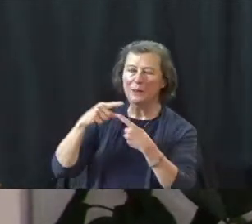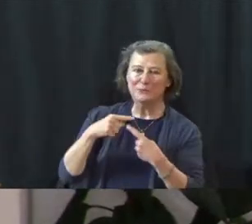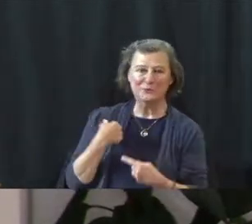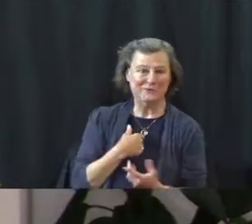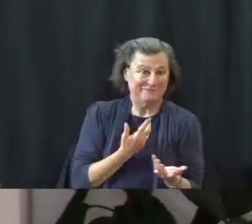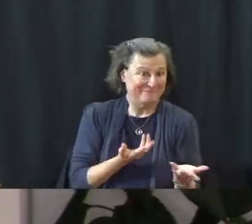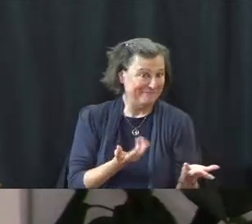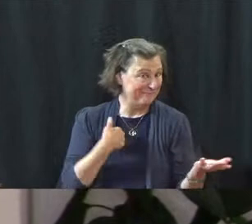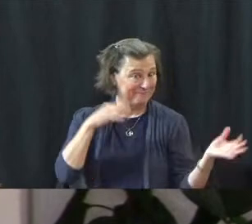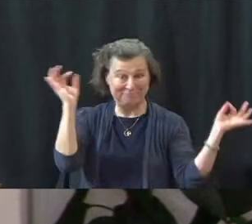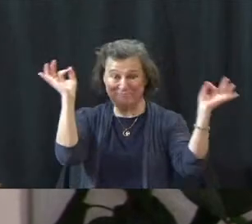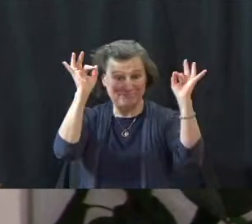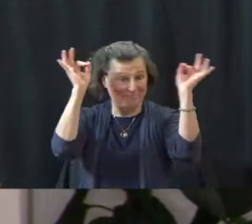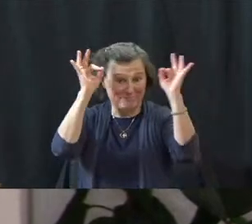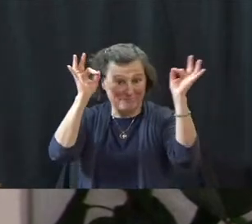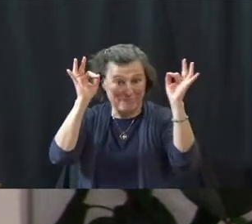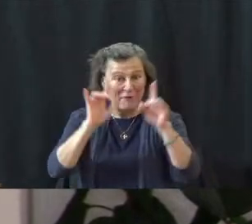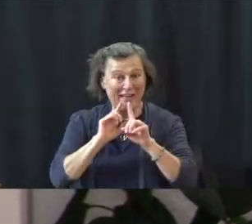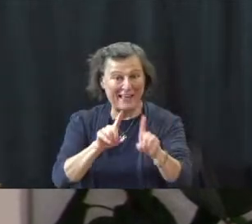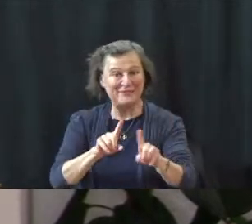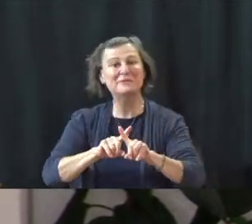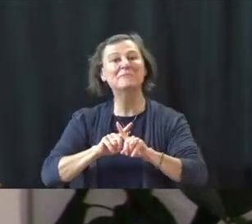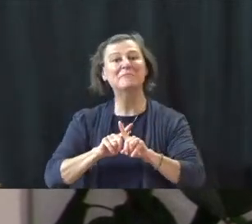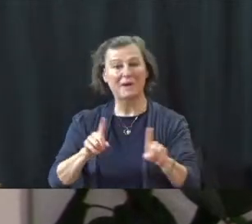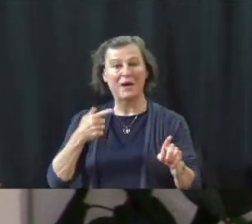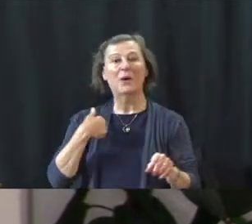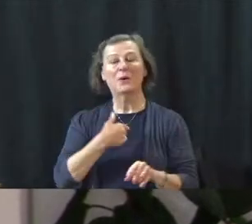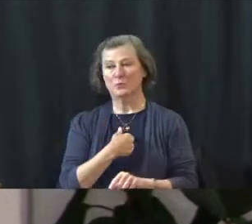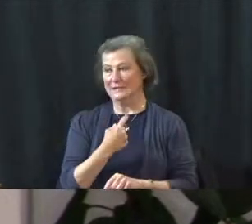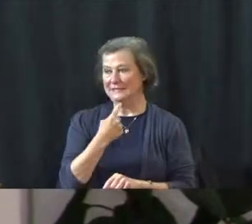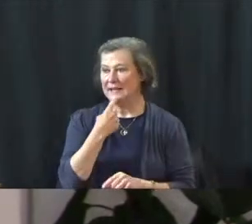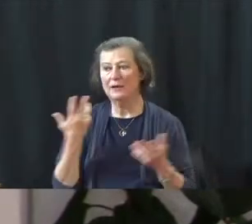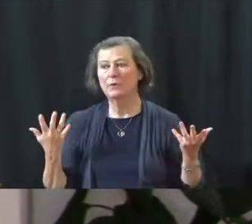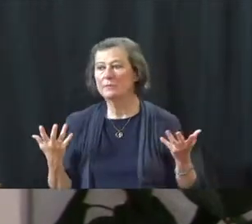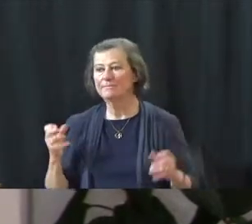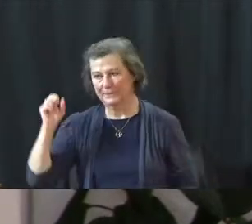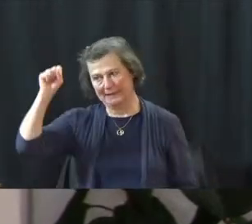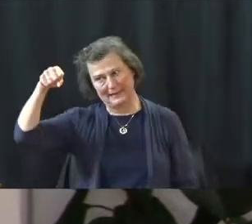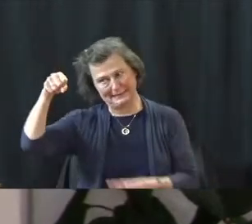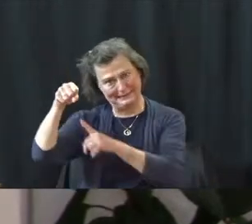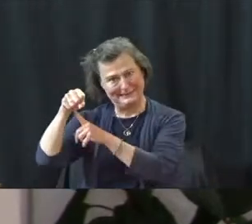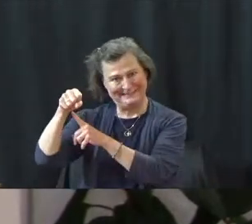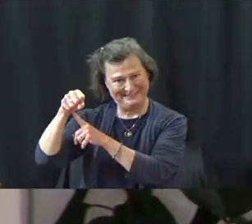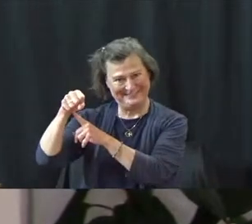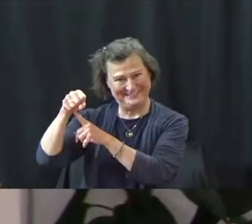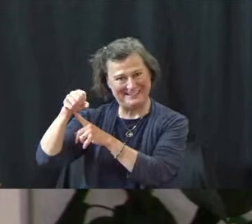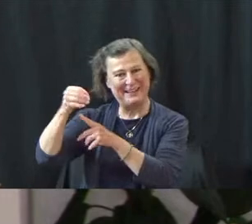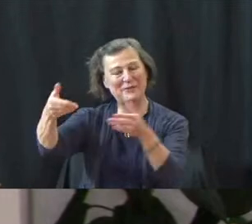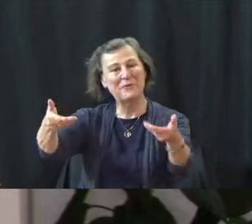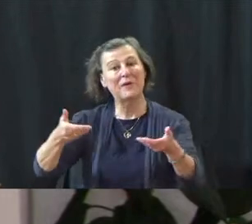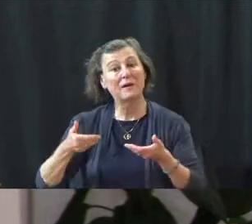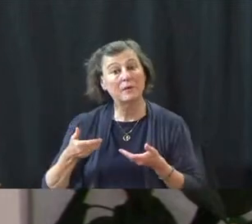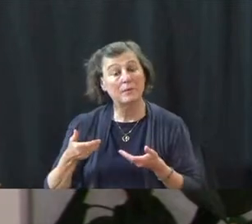We don't know the answers, but we say ‘yes’ and ‘welcome’ because we know that even